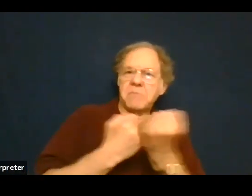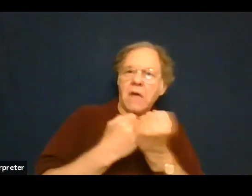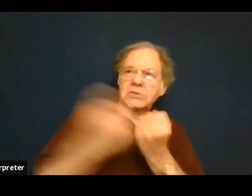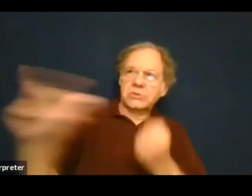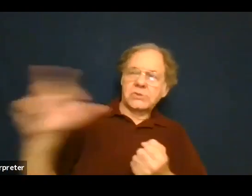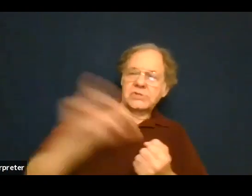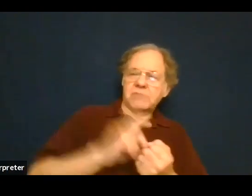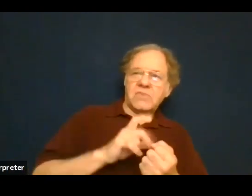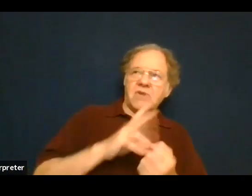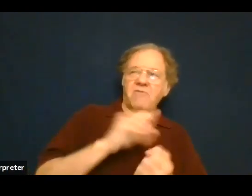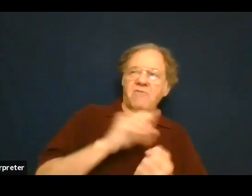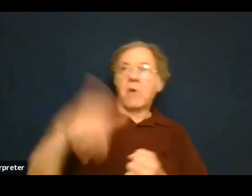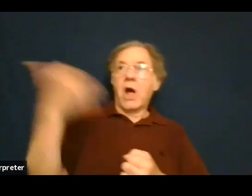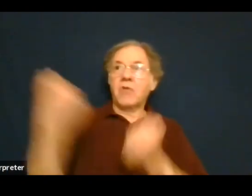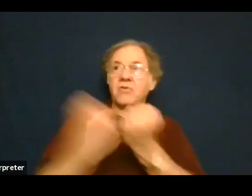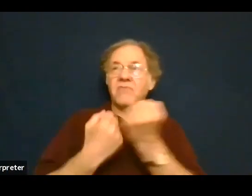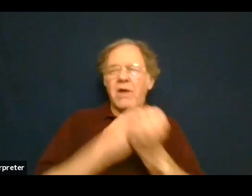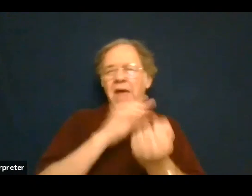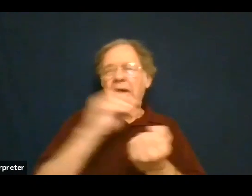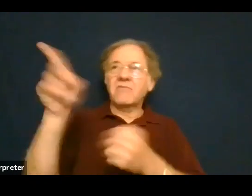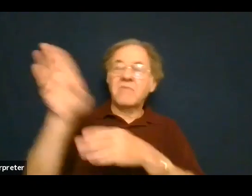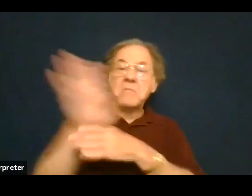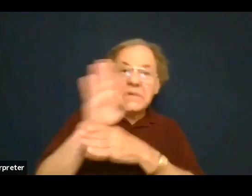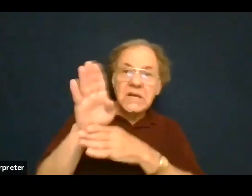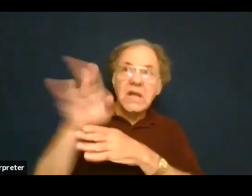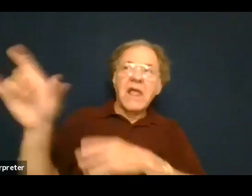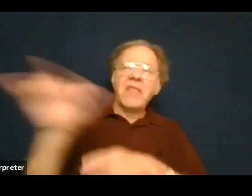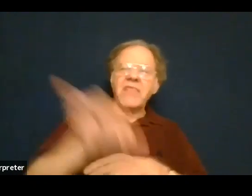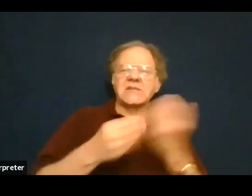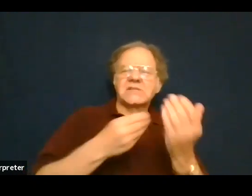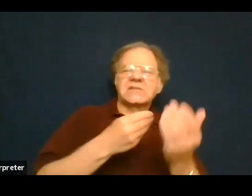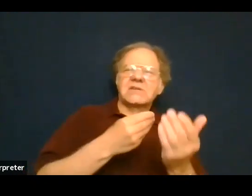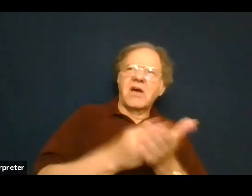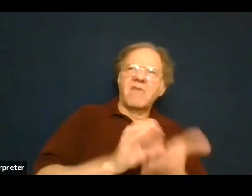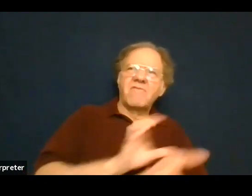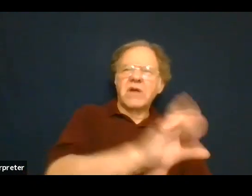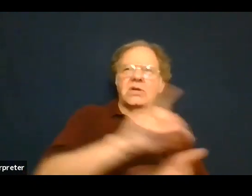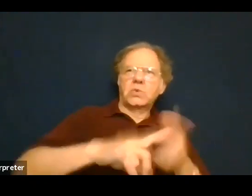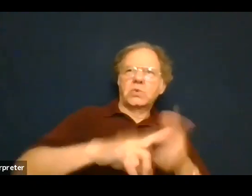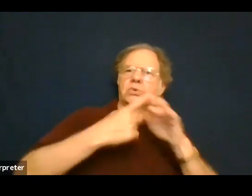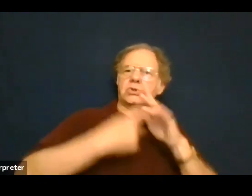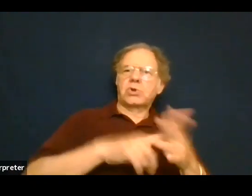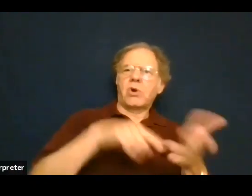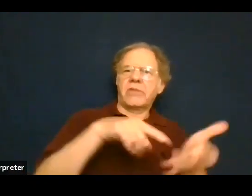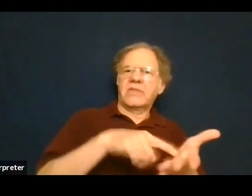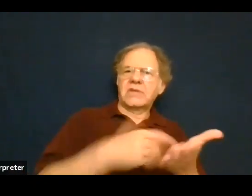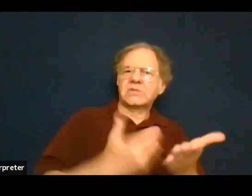industry, has been funded to initiate this program of offering this testing.